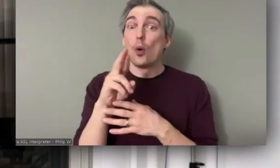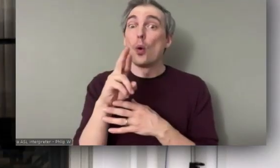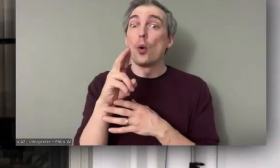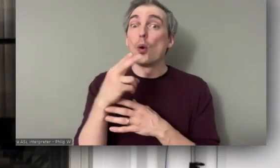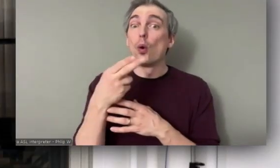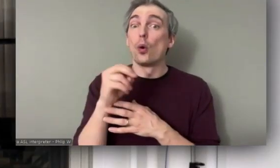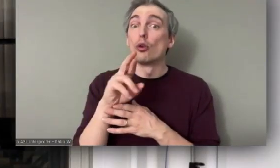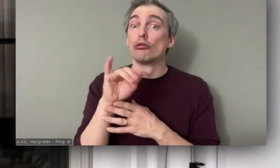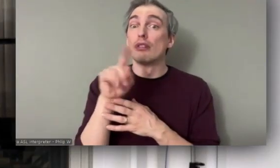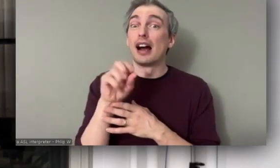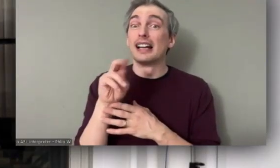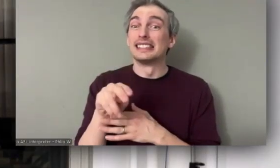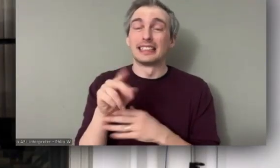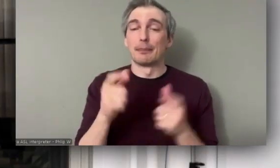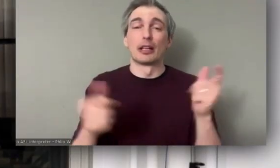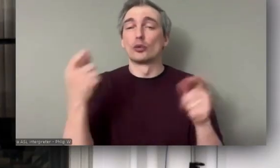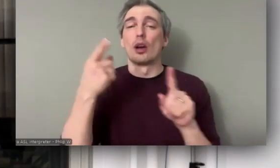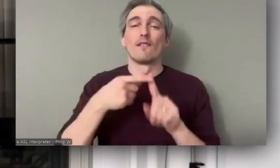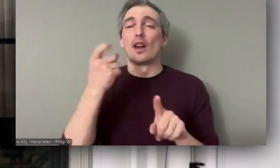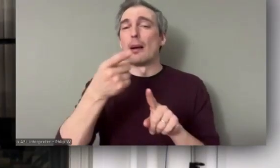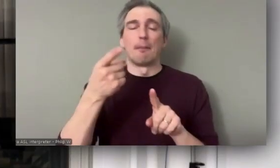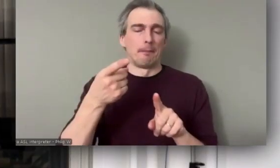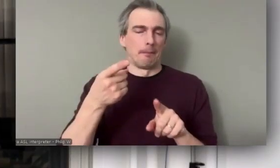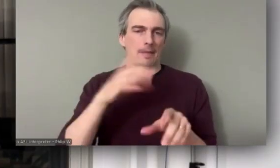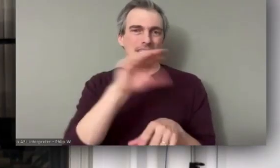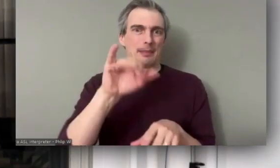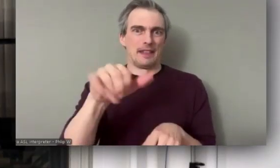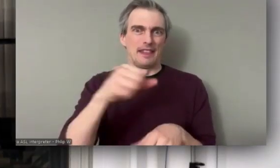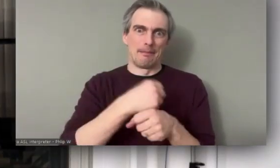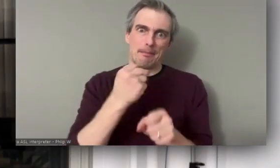the device, I'm like... That's the one I think should have the most accessibility.